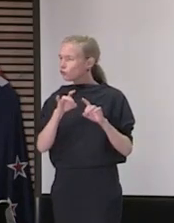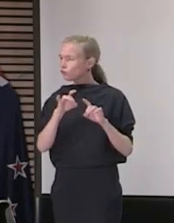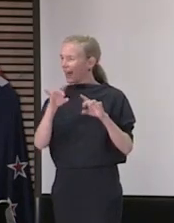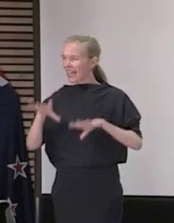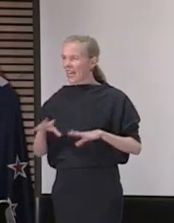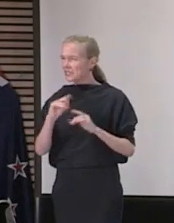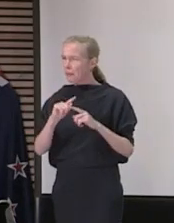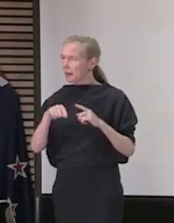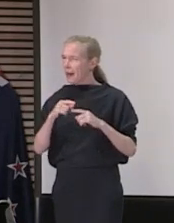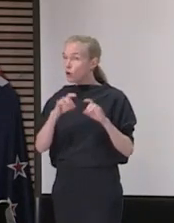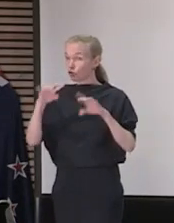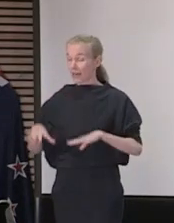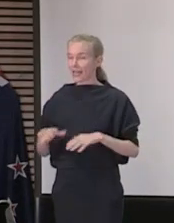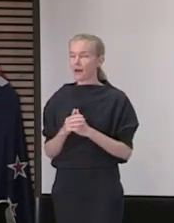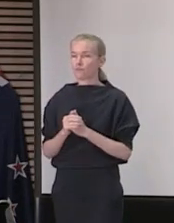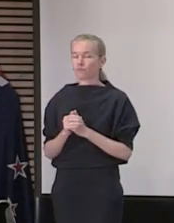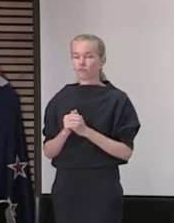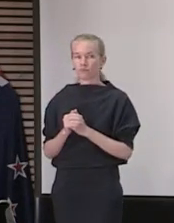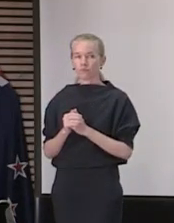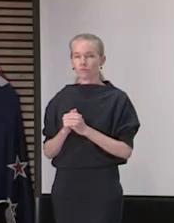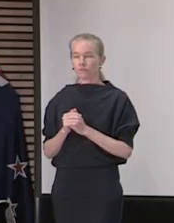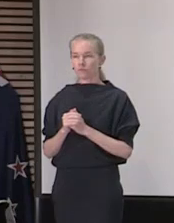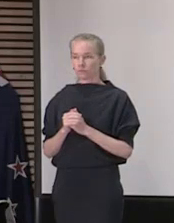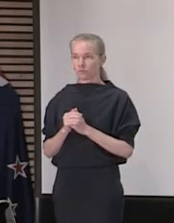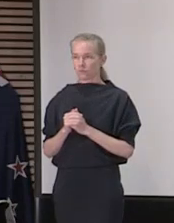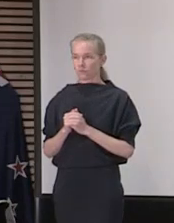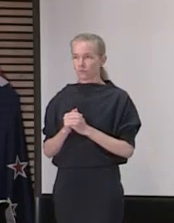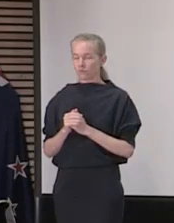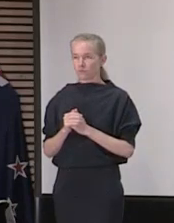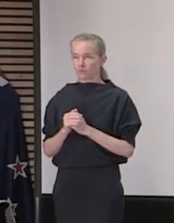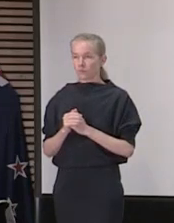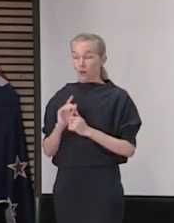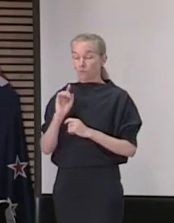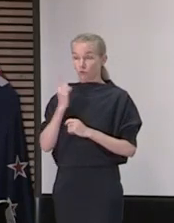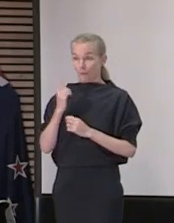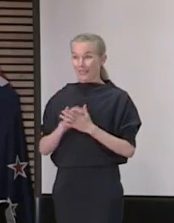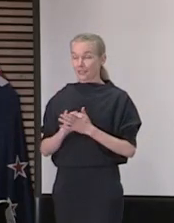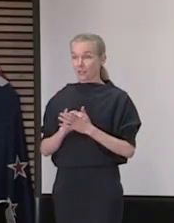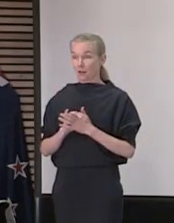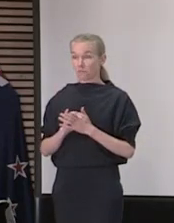We evensentially are - everyone whocomes into the New Zealandborder must go into a hotelthat